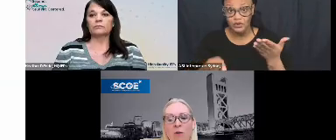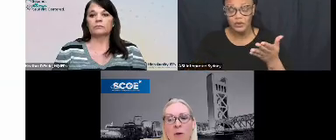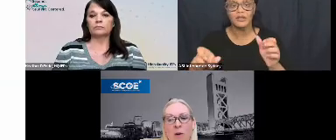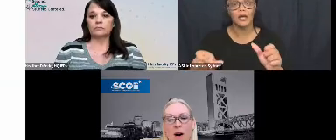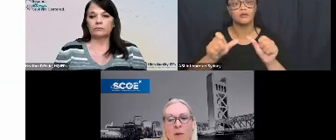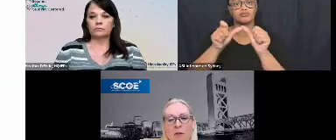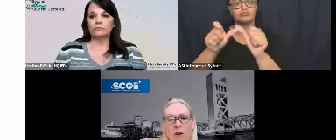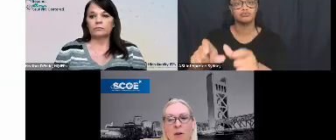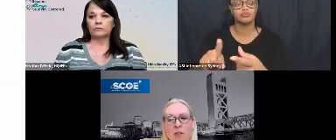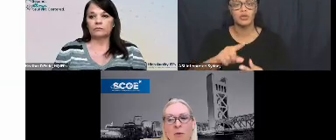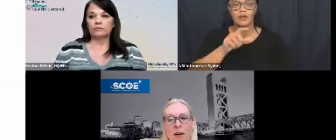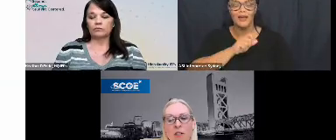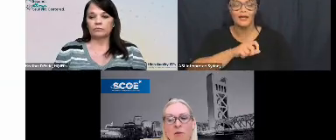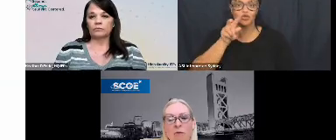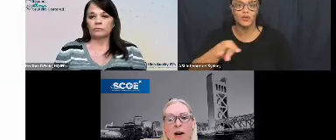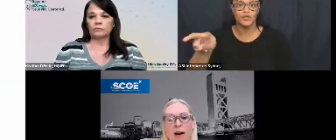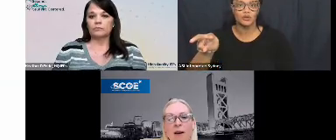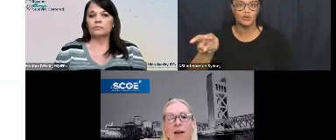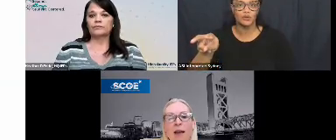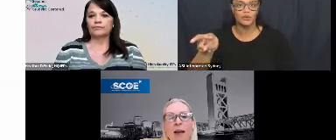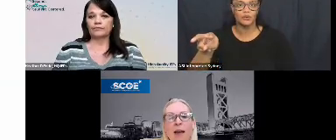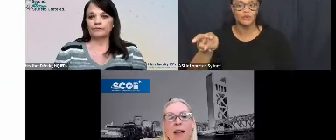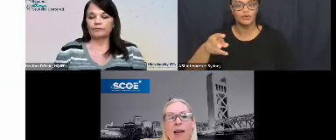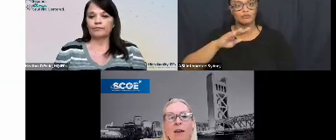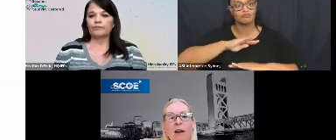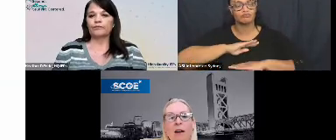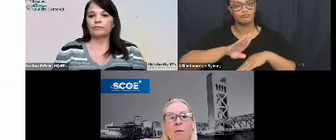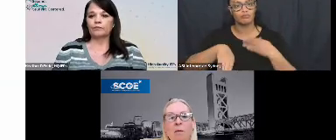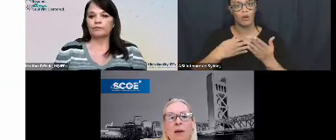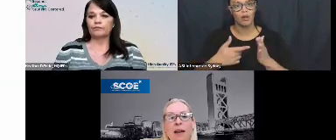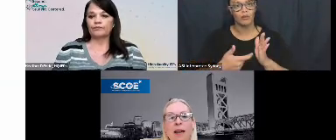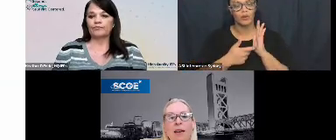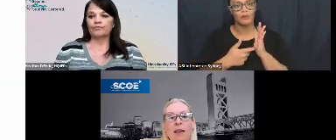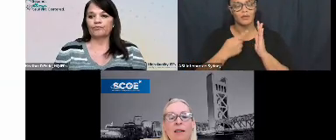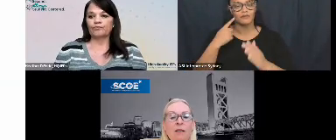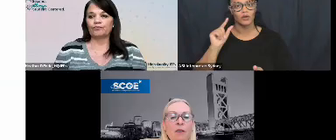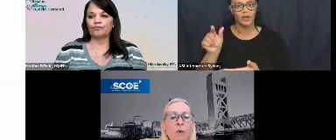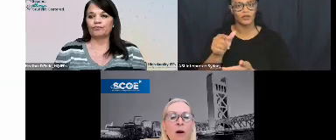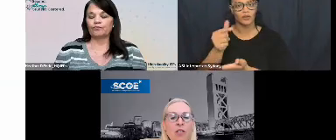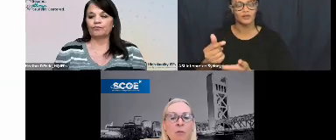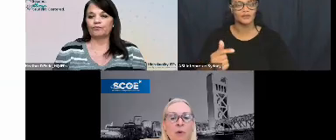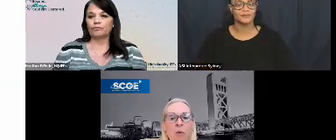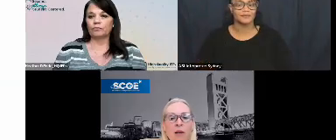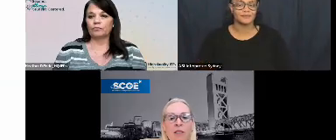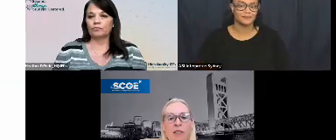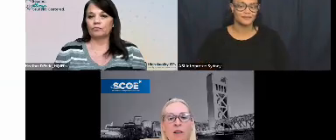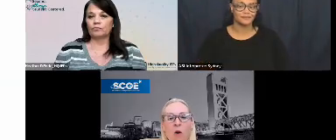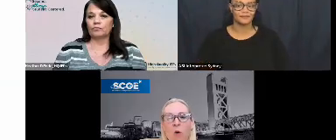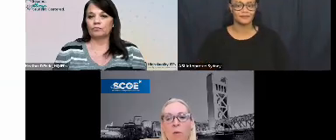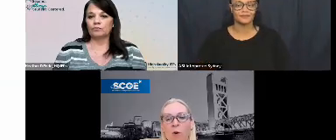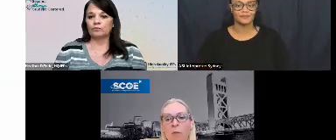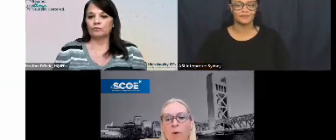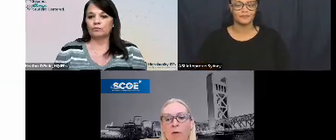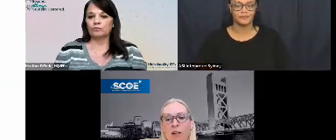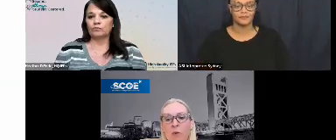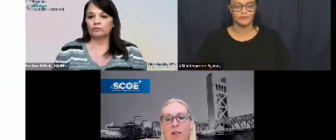all the requirements for graduation, right? And um and the question was is the local board approved